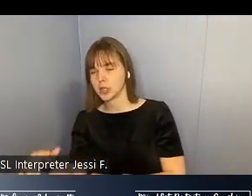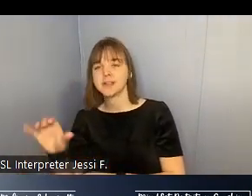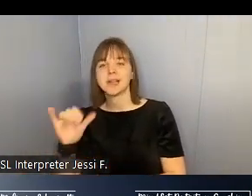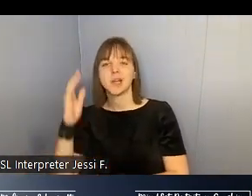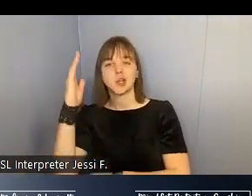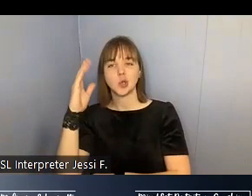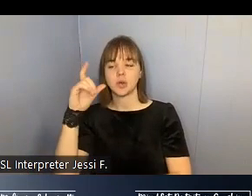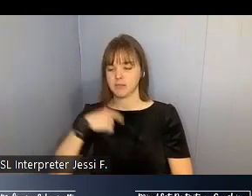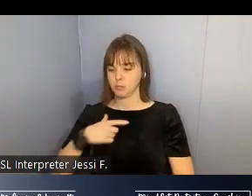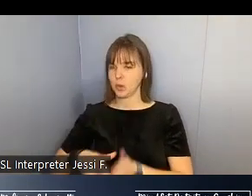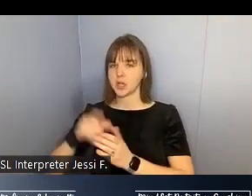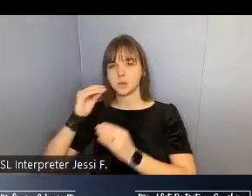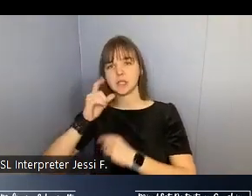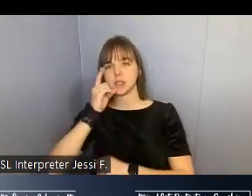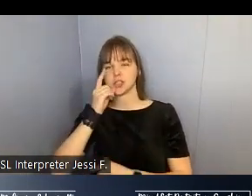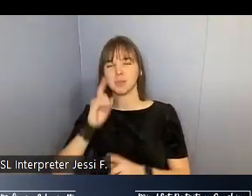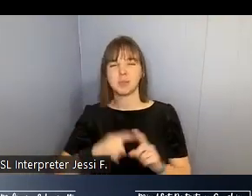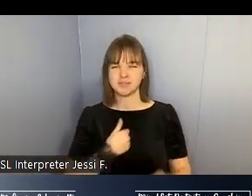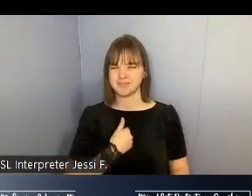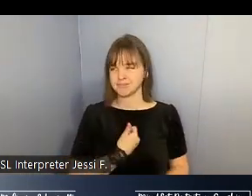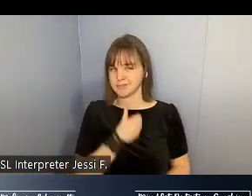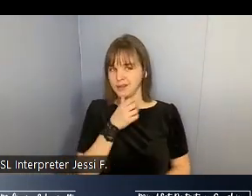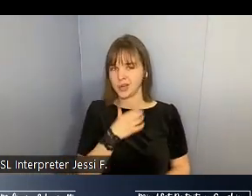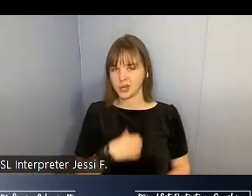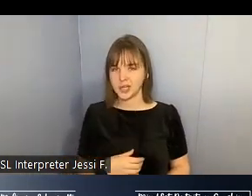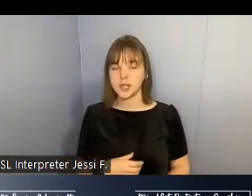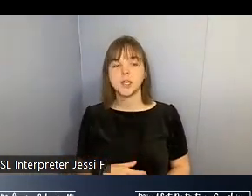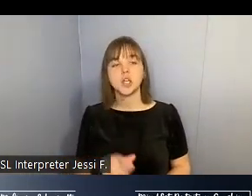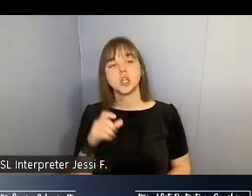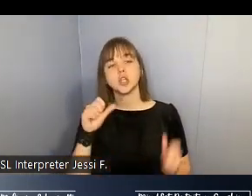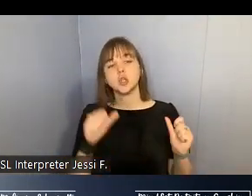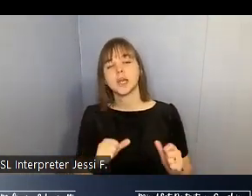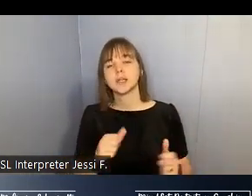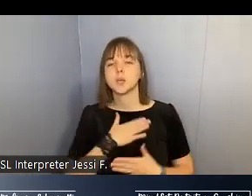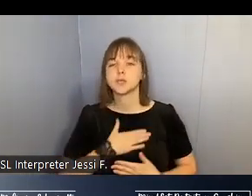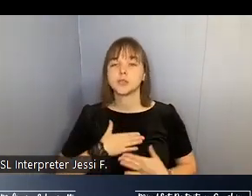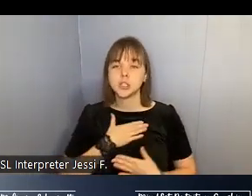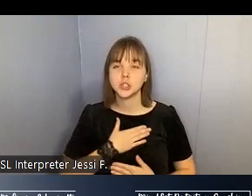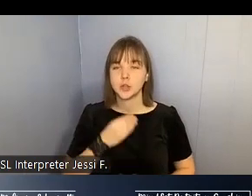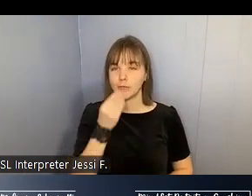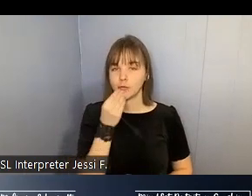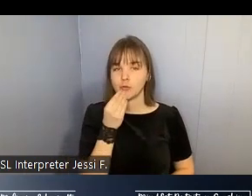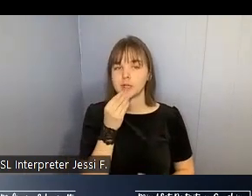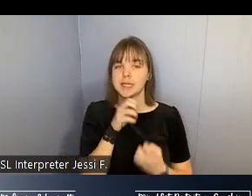Be grateful. Eat slowly. I just talked about that a little bit. Chew your food. Chew, chew, chew, chew, chew, and if you